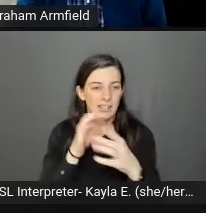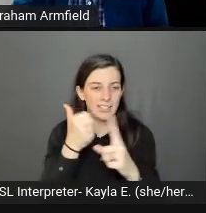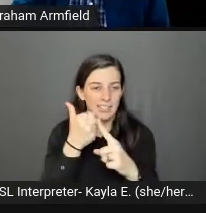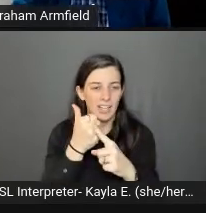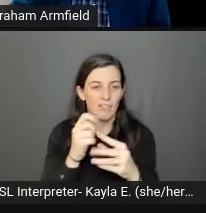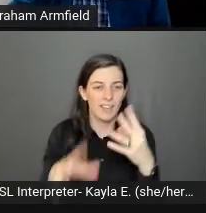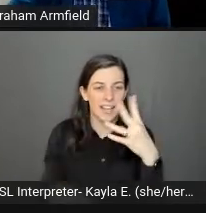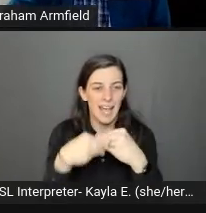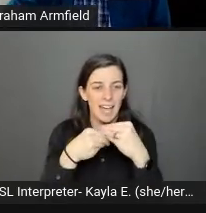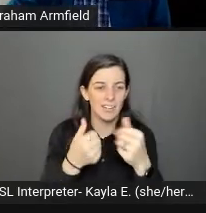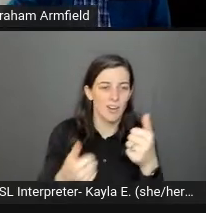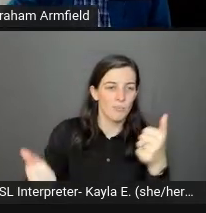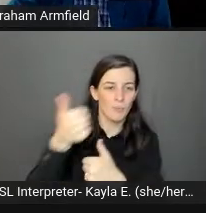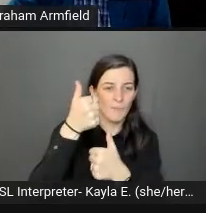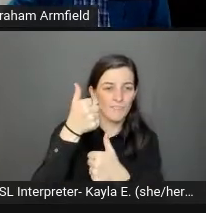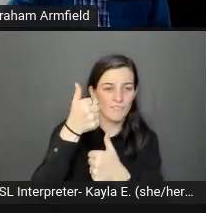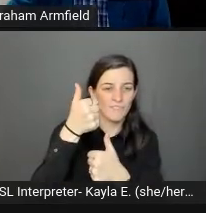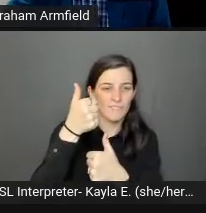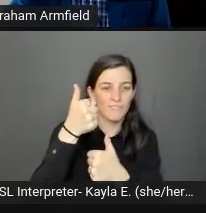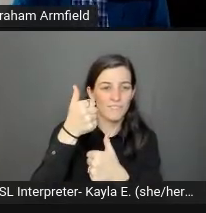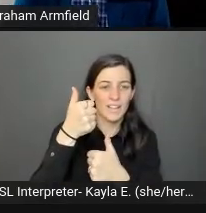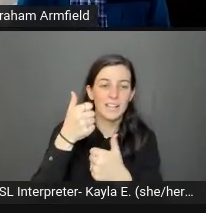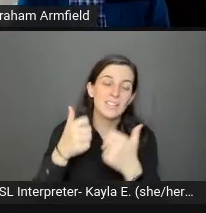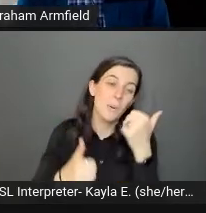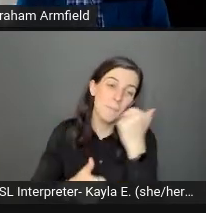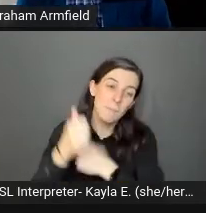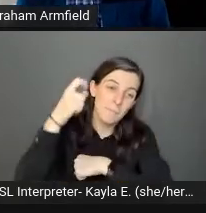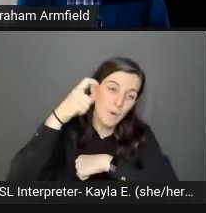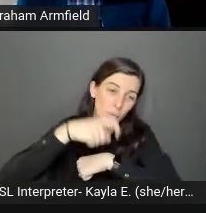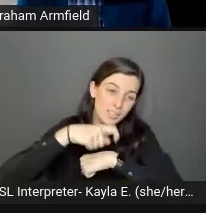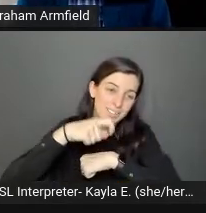A lot of screen reader users will not find the amended text.